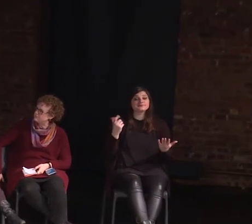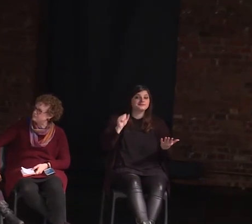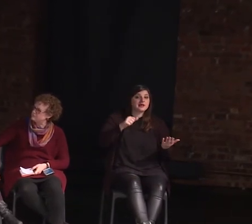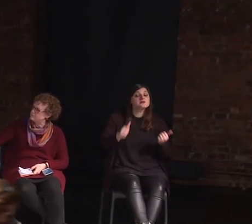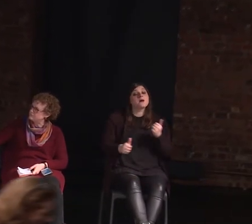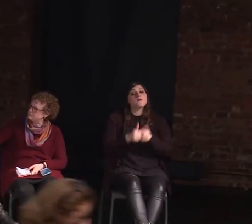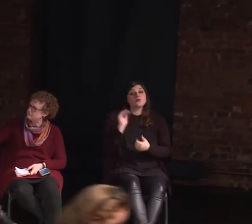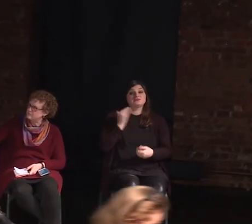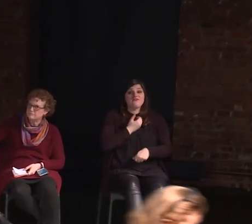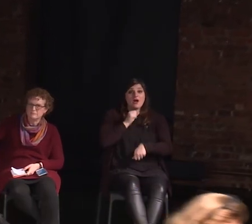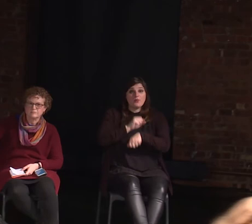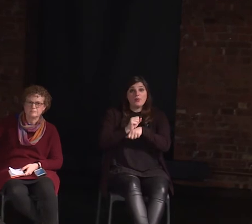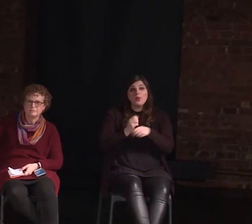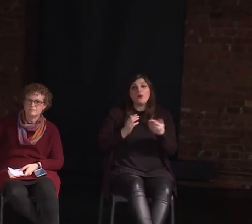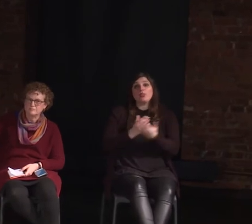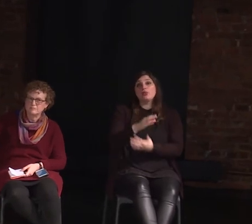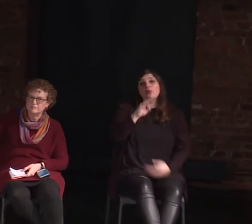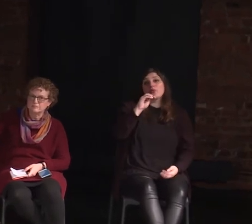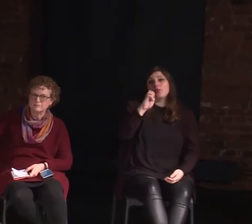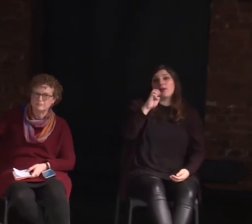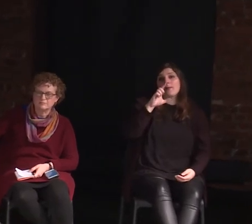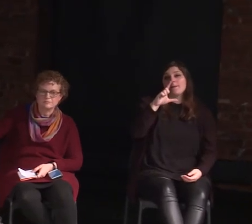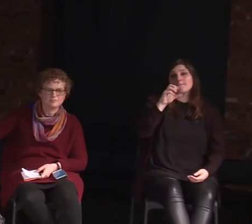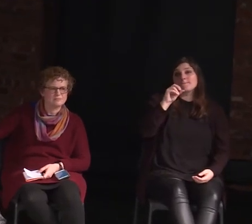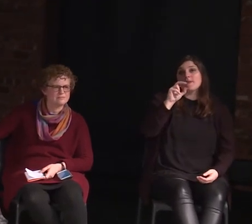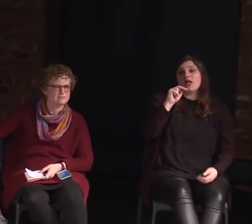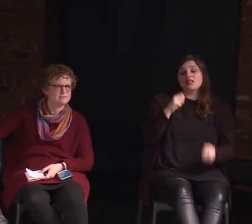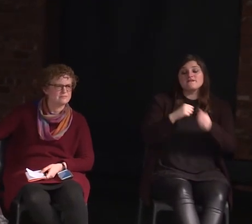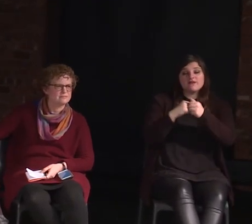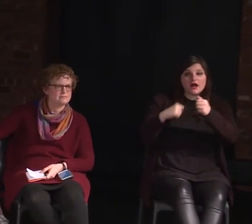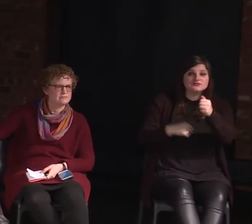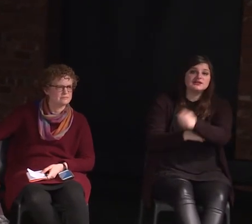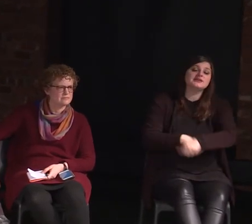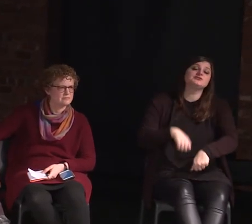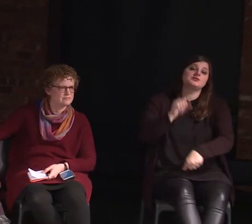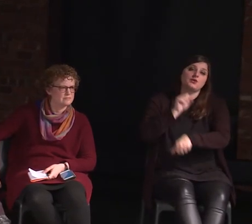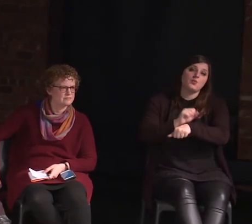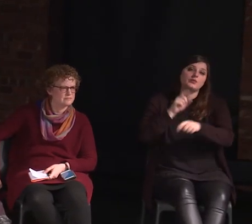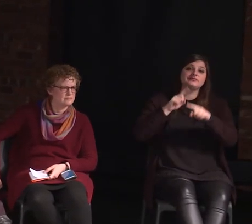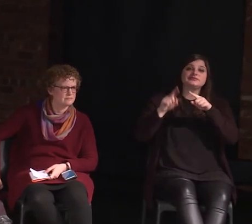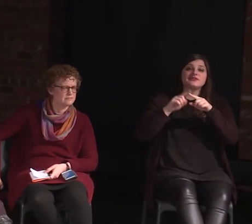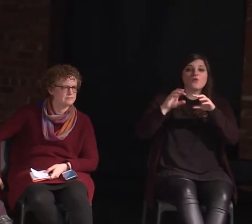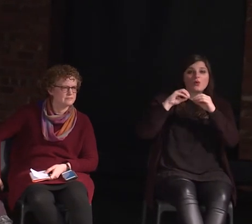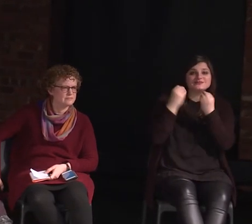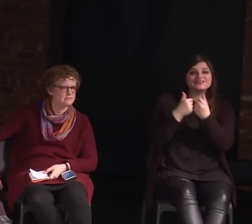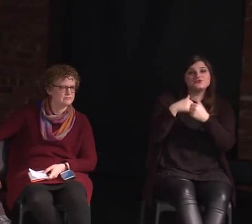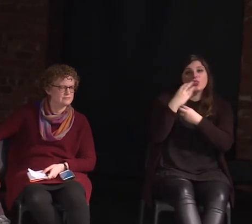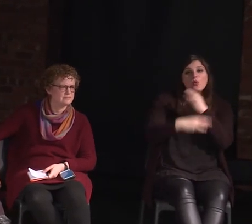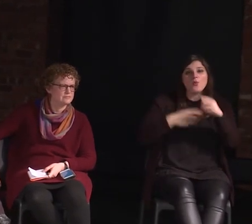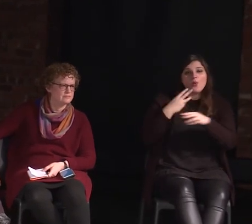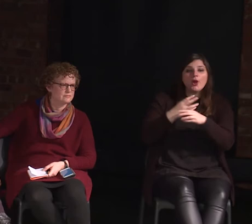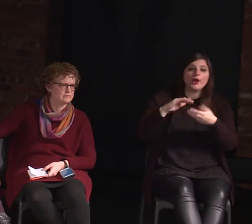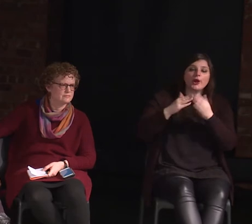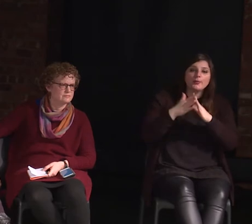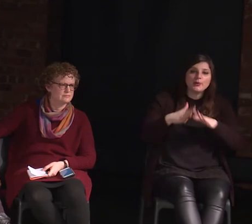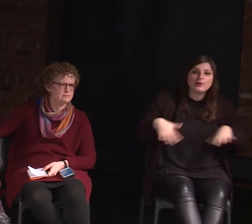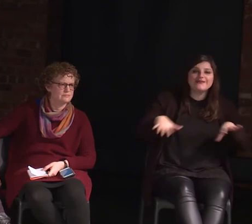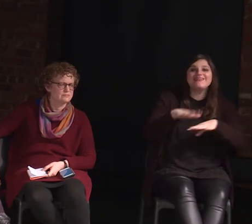we've been working with a lot of organizations in rural communities or other communities